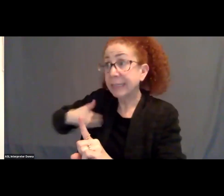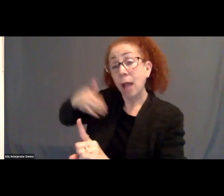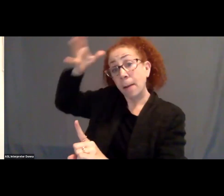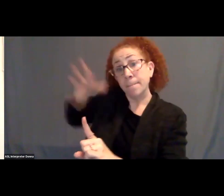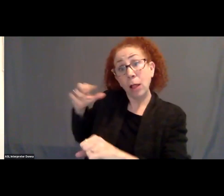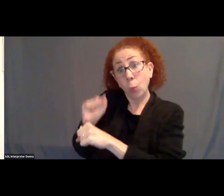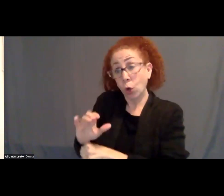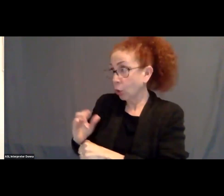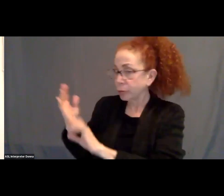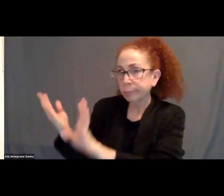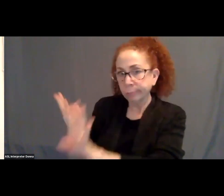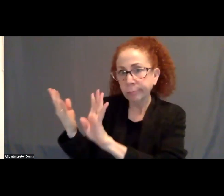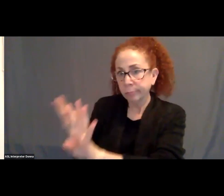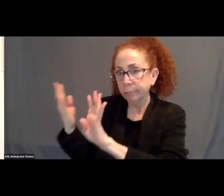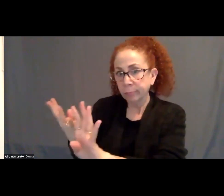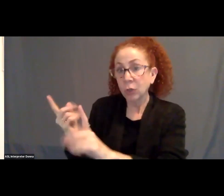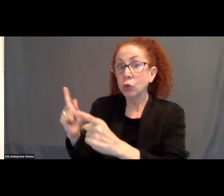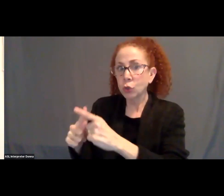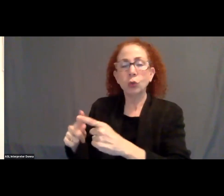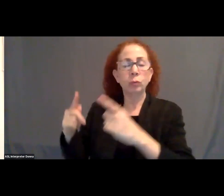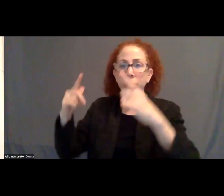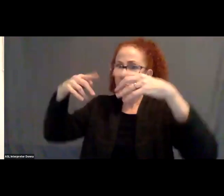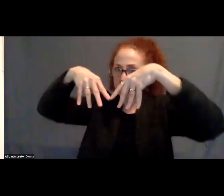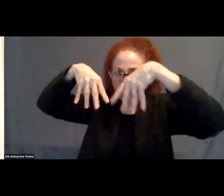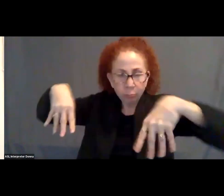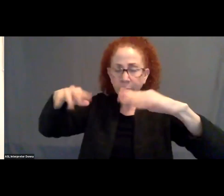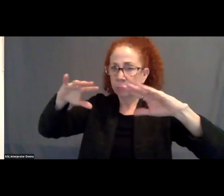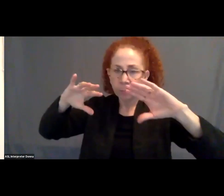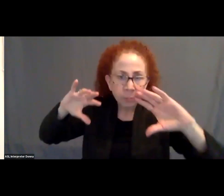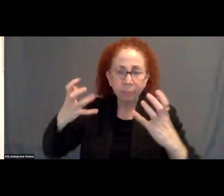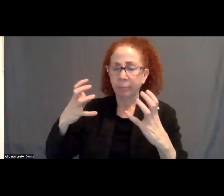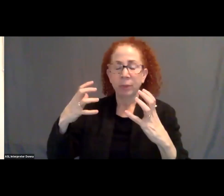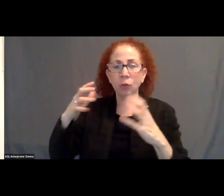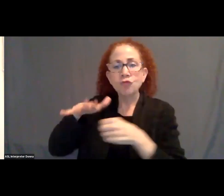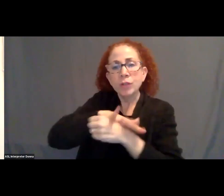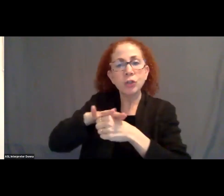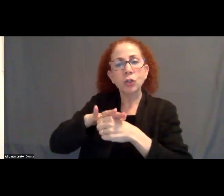into elaborately organized regional migrant labor systems.